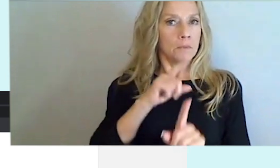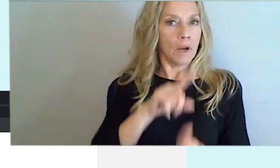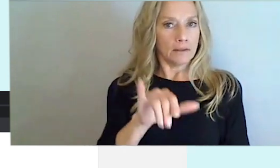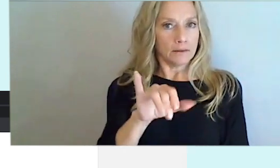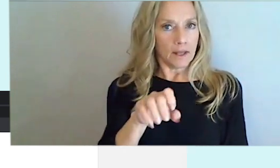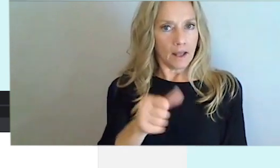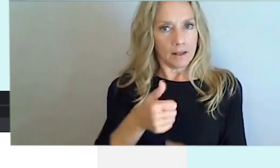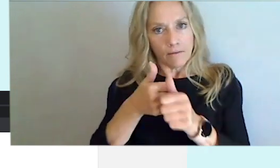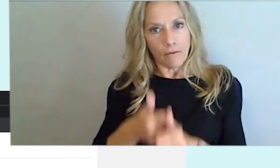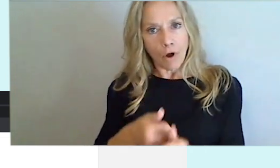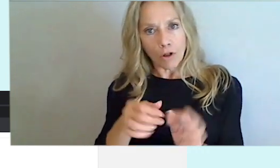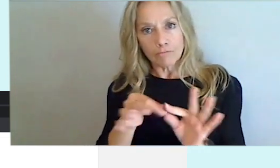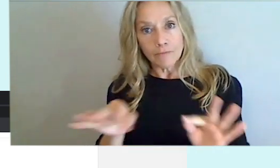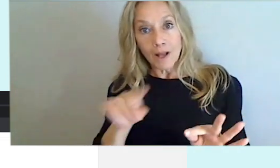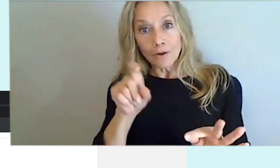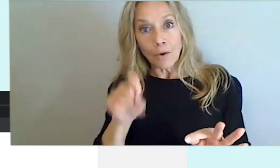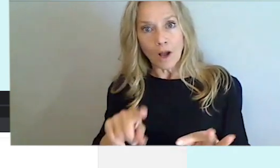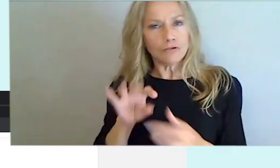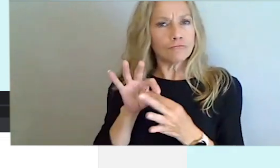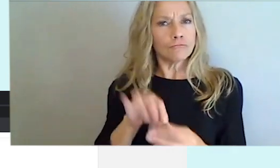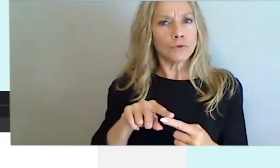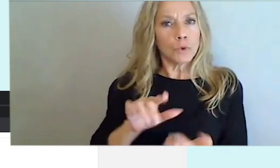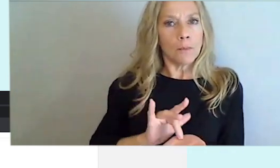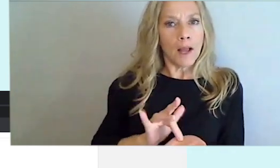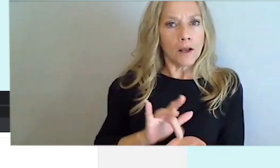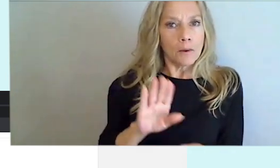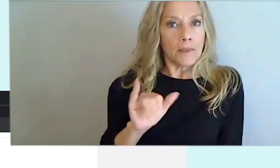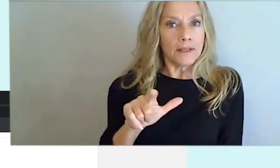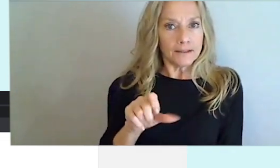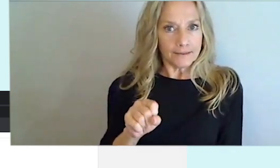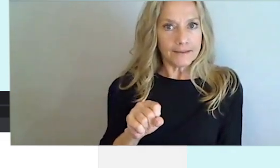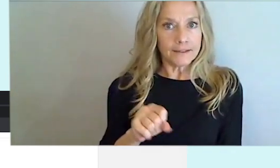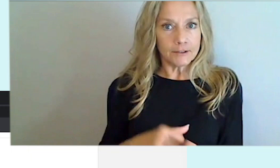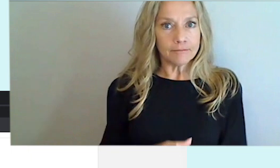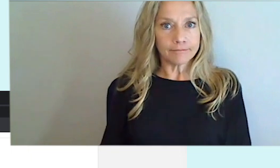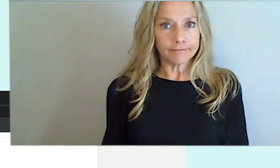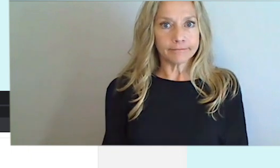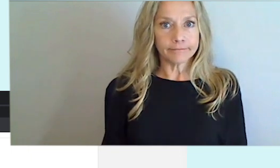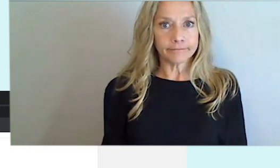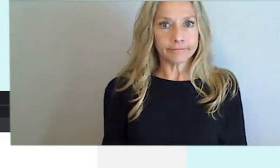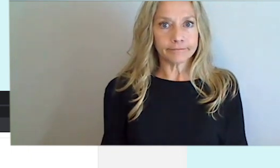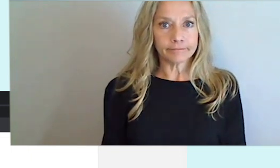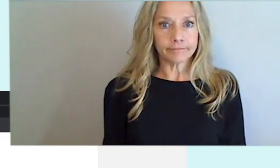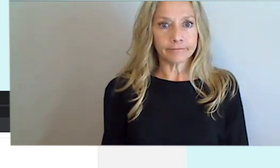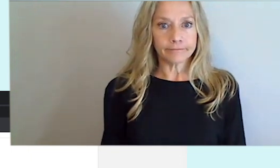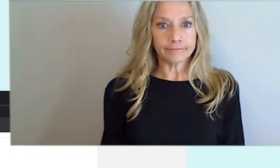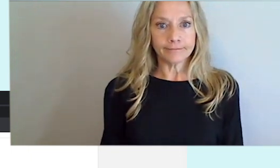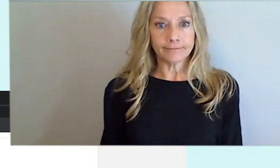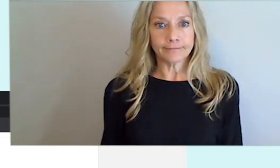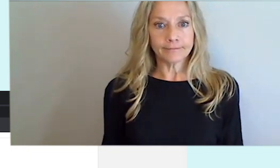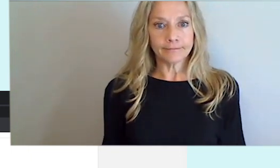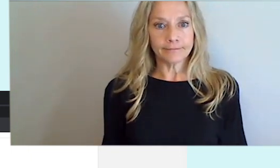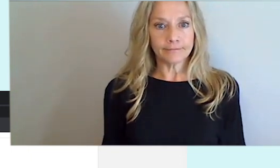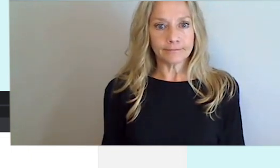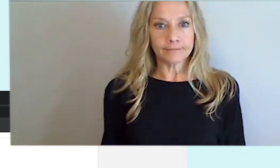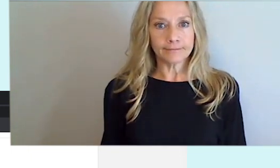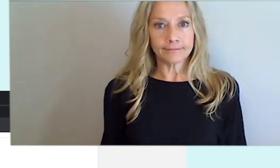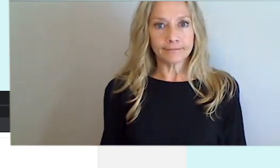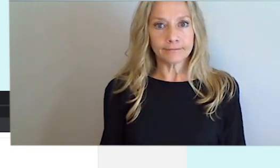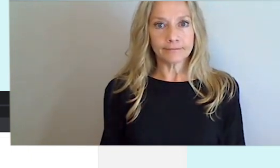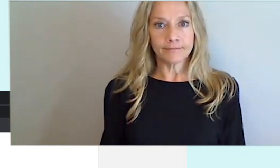about their medical bills.